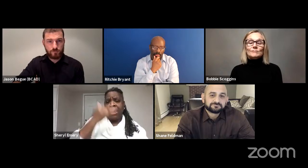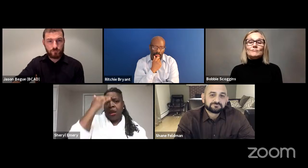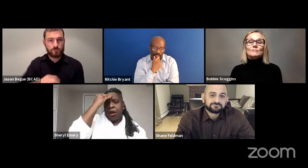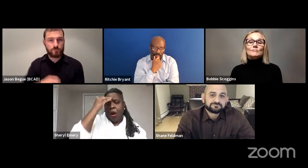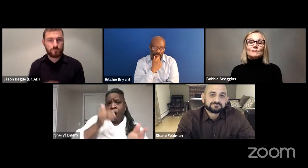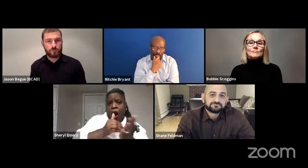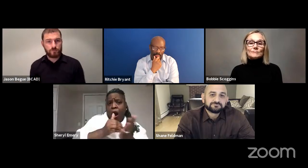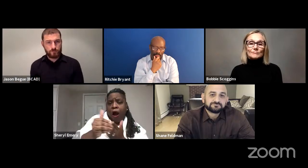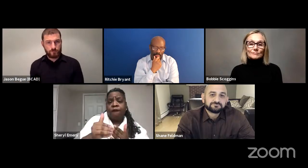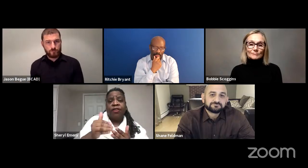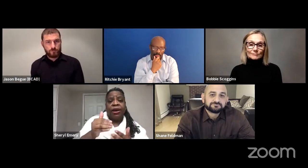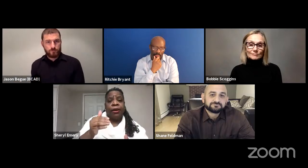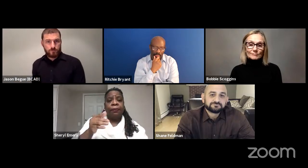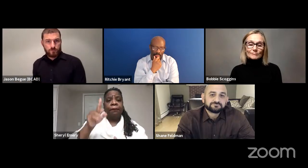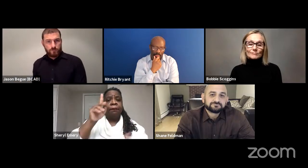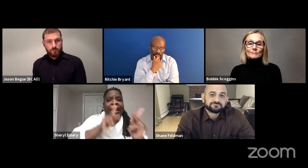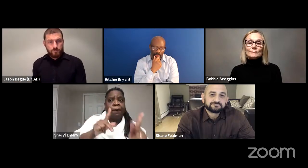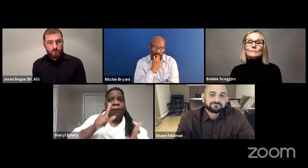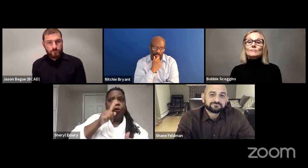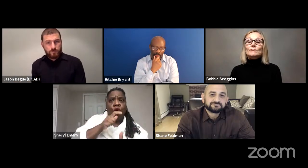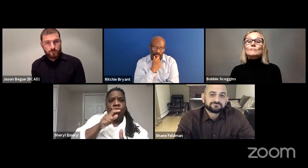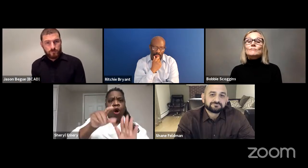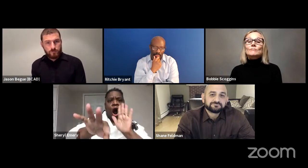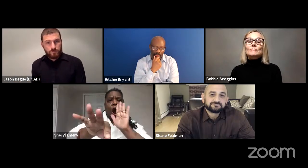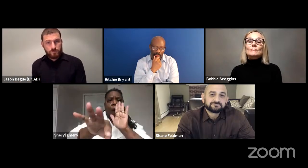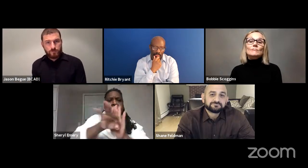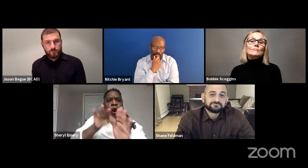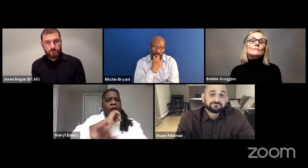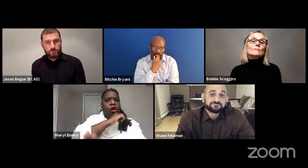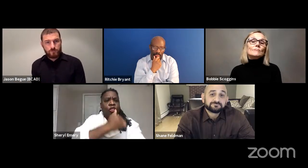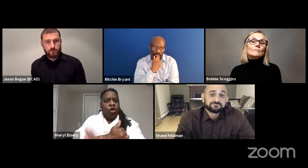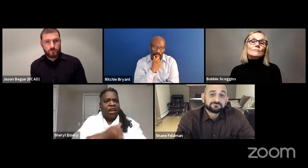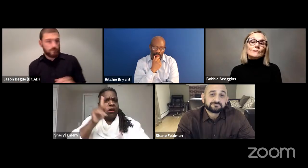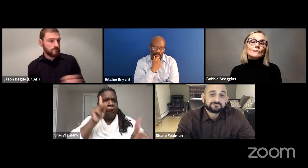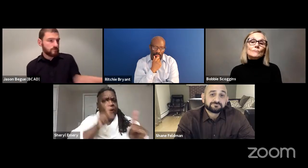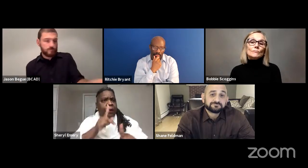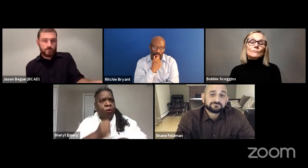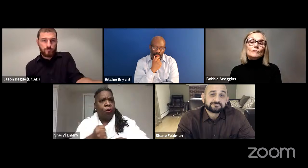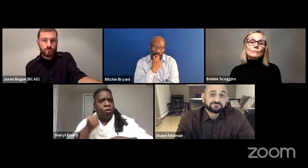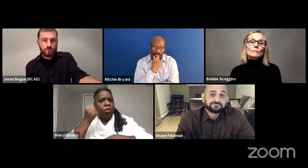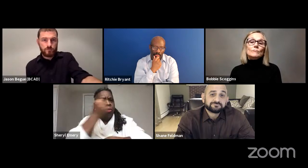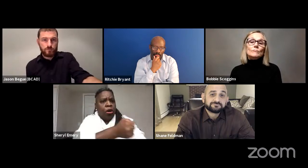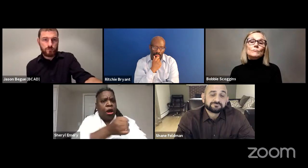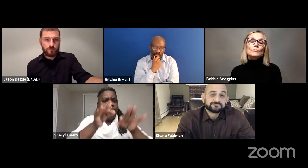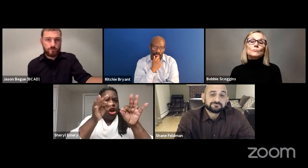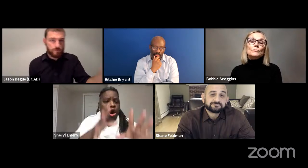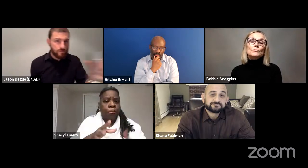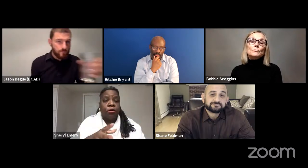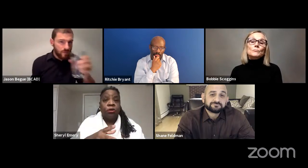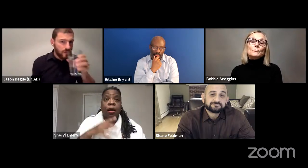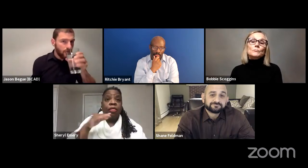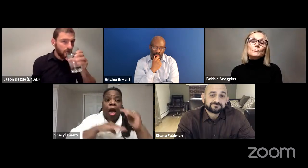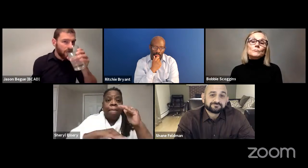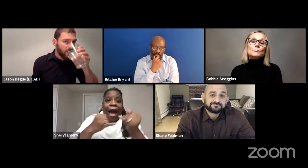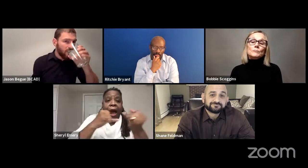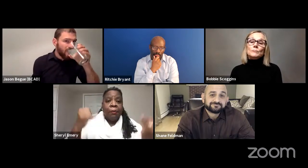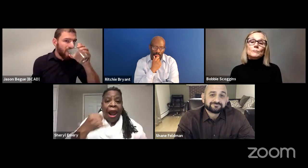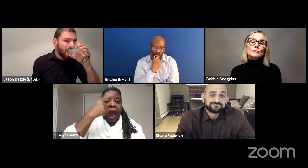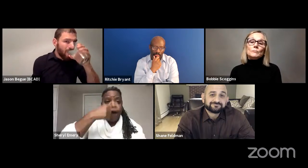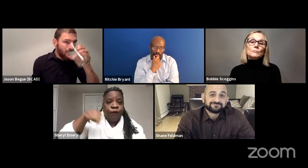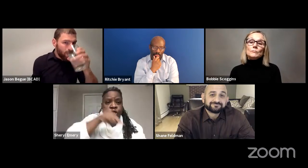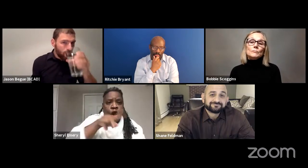Now, on the positive side, we also know that very often, people who place interpreter,